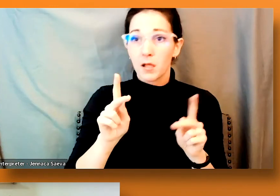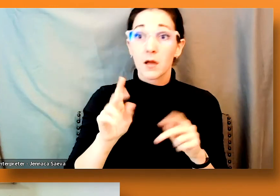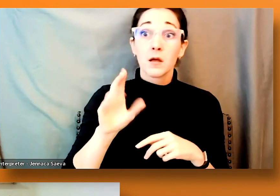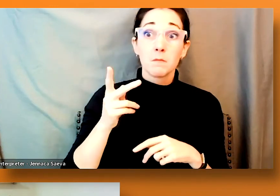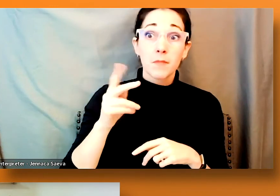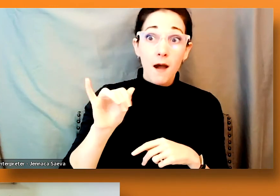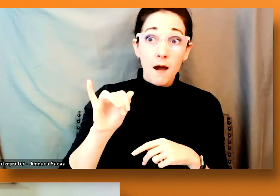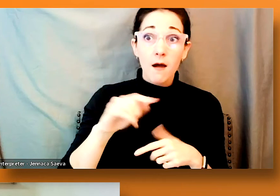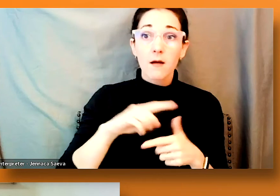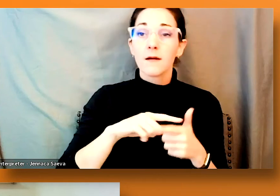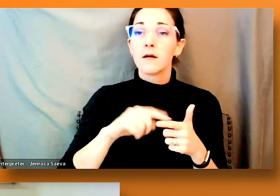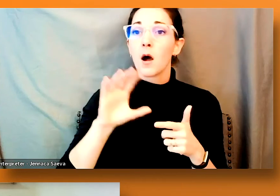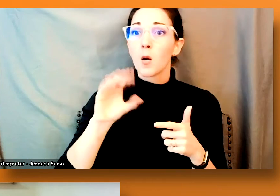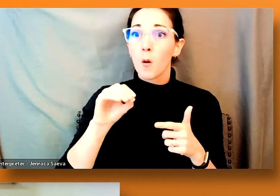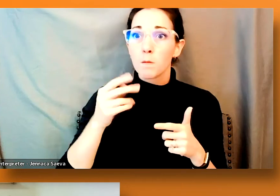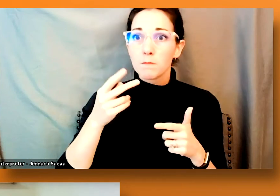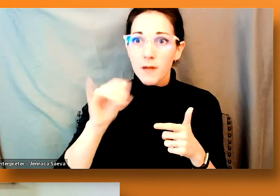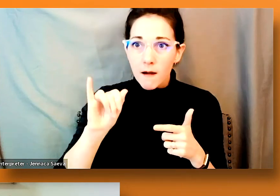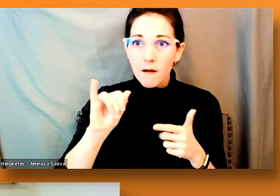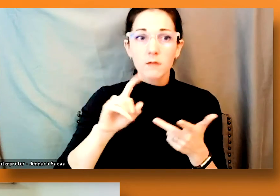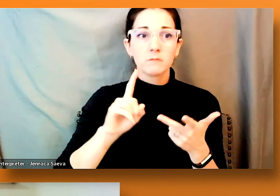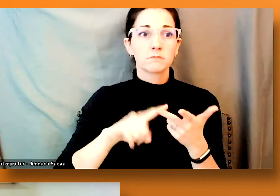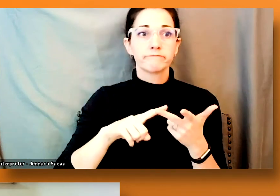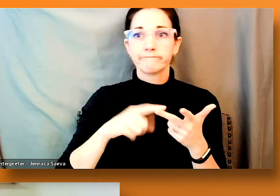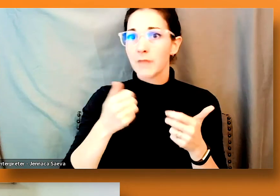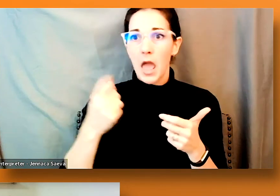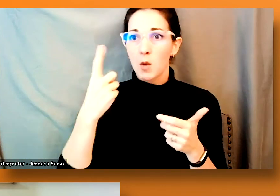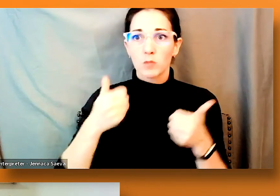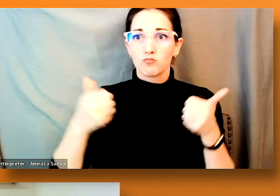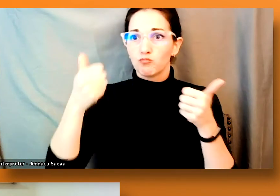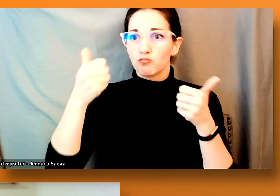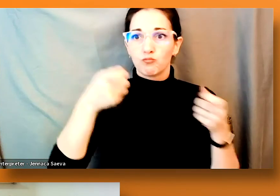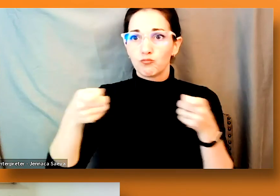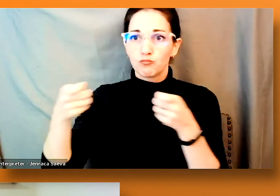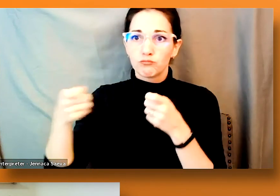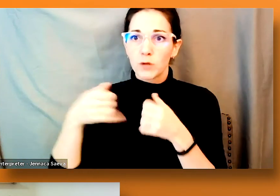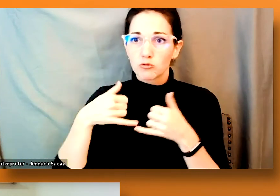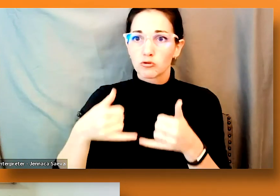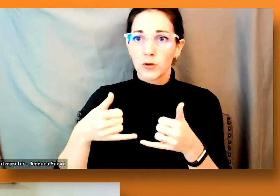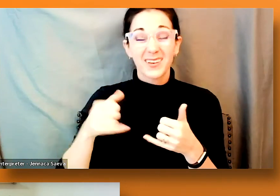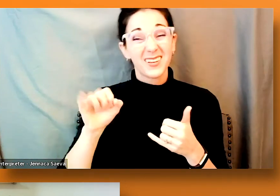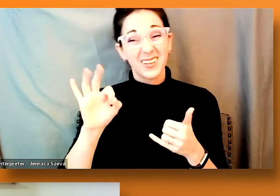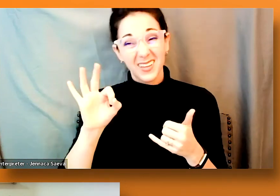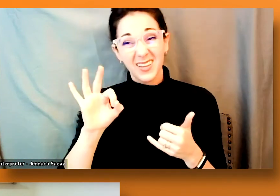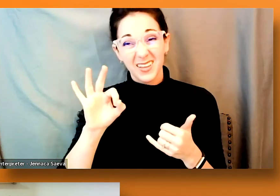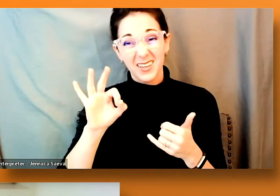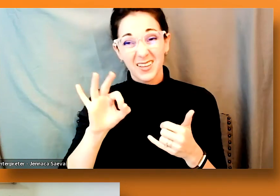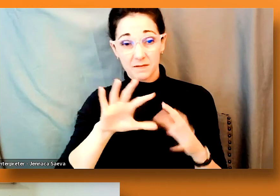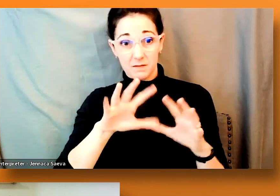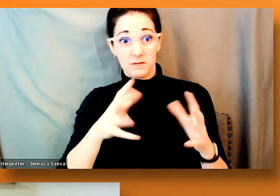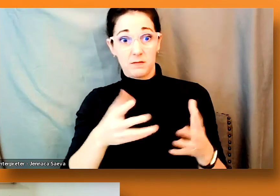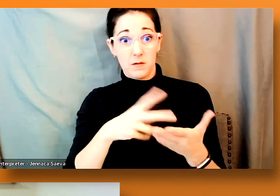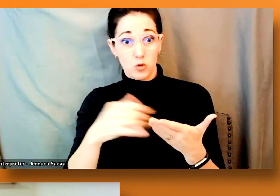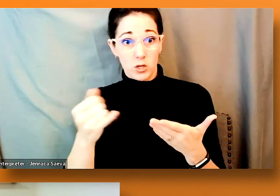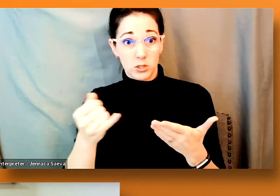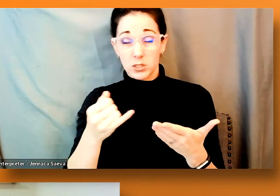any senior personnel who are working, if their effort is going to be changed more than 25% over the life of the grant,